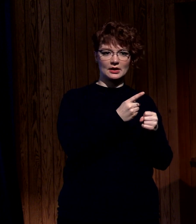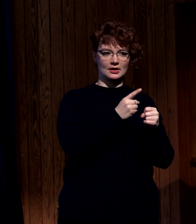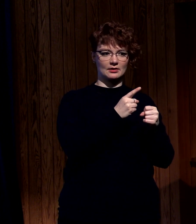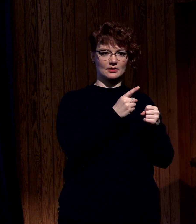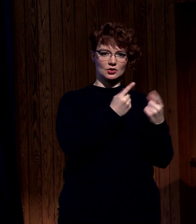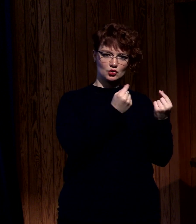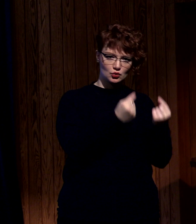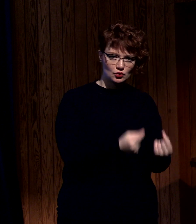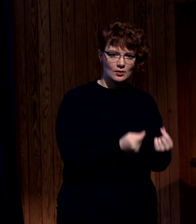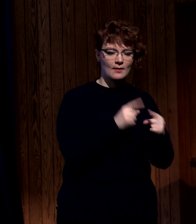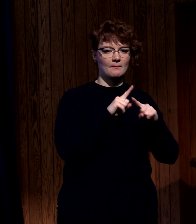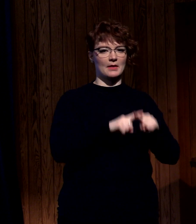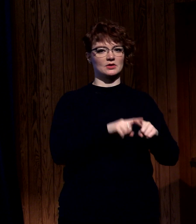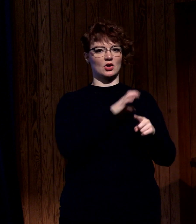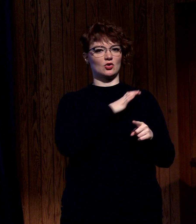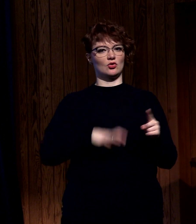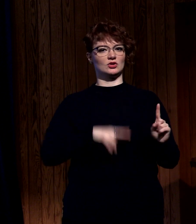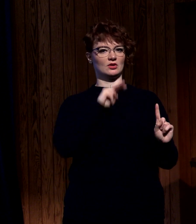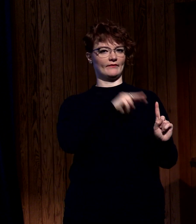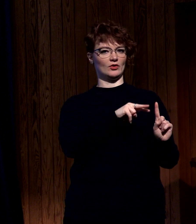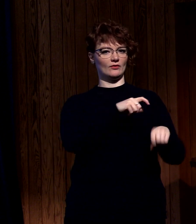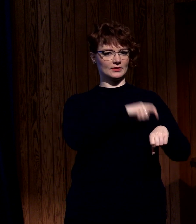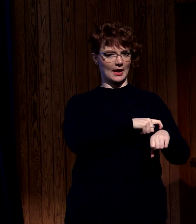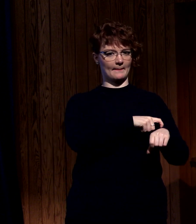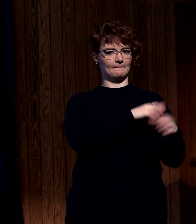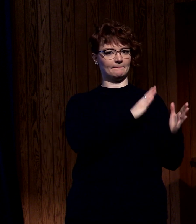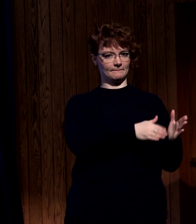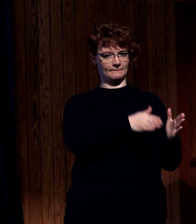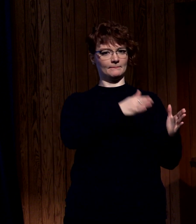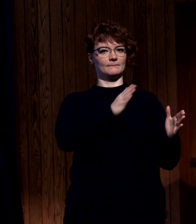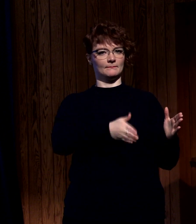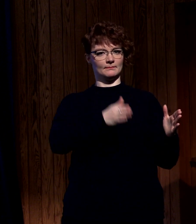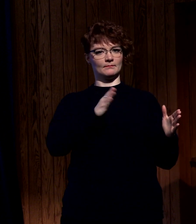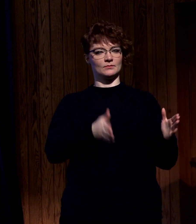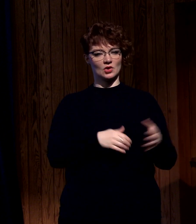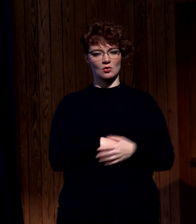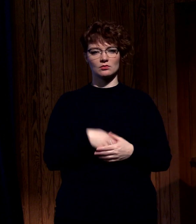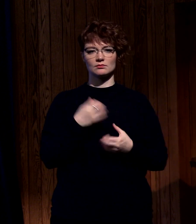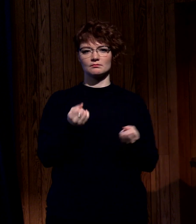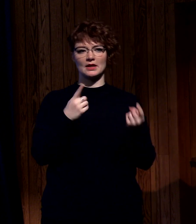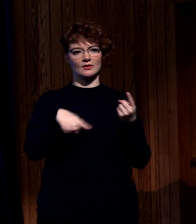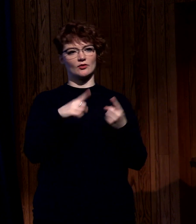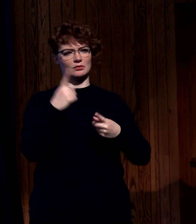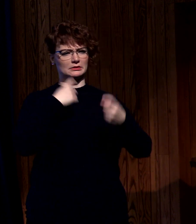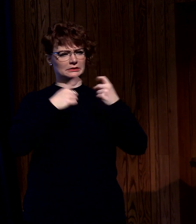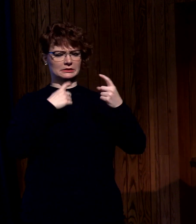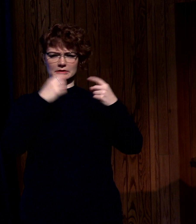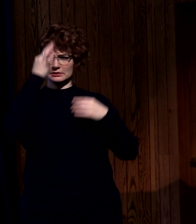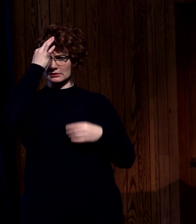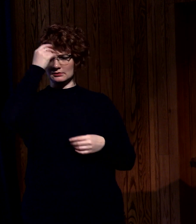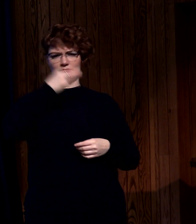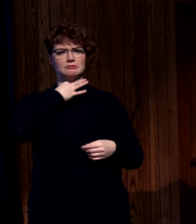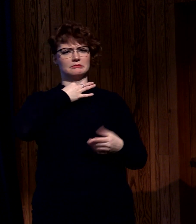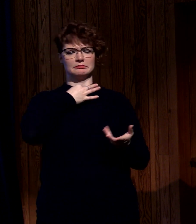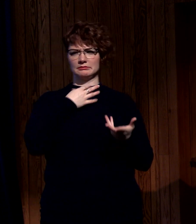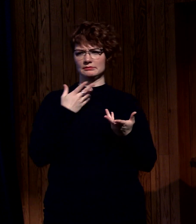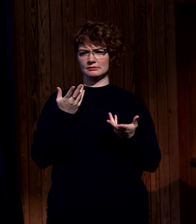Christian view of time. Now, I'm sure there's so many questions you might be asking, or you might not even care about church